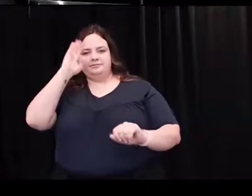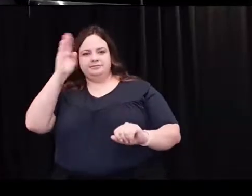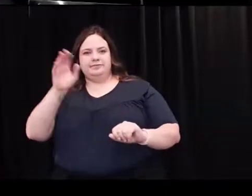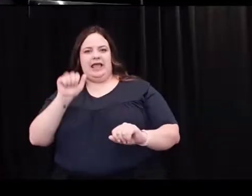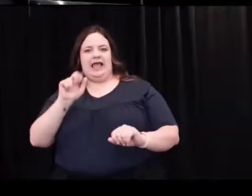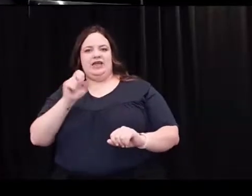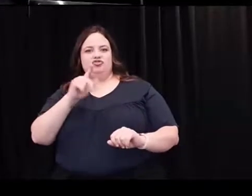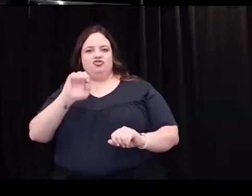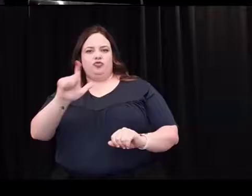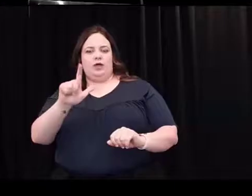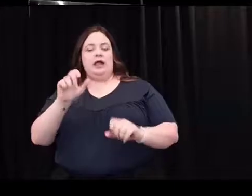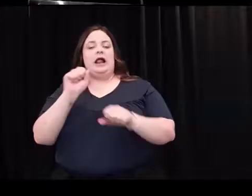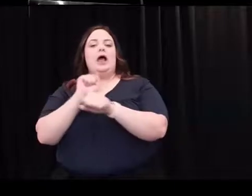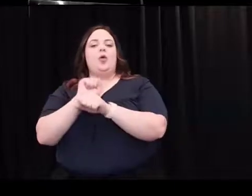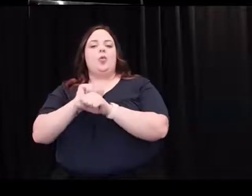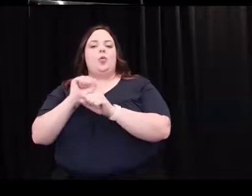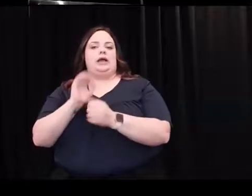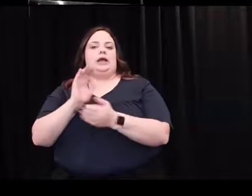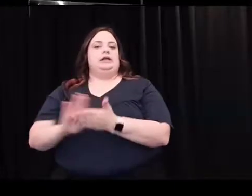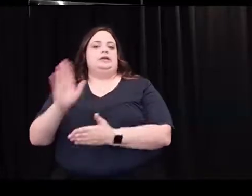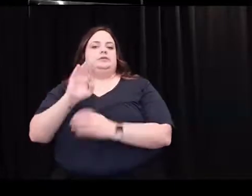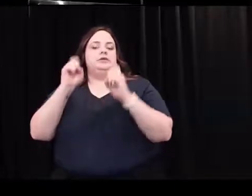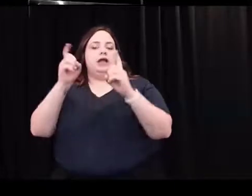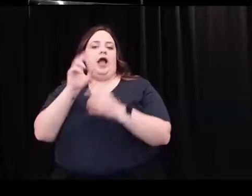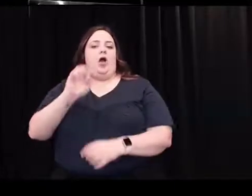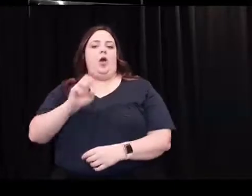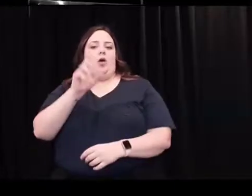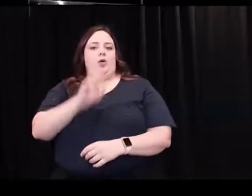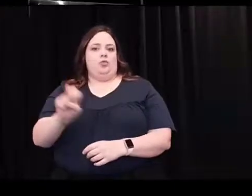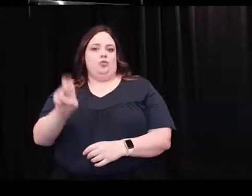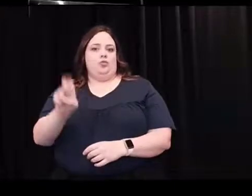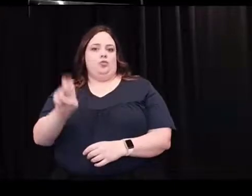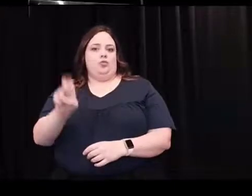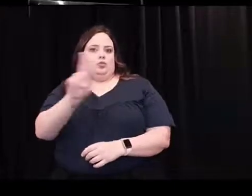and I also work in higher ed at Oklahoma State University, and so this is kind of a thank you